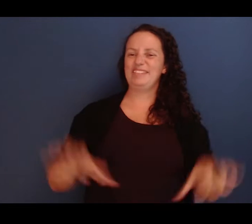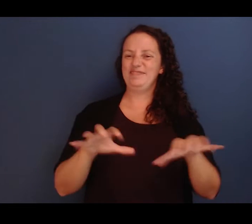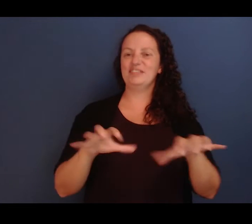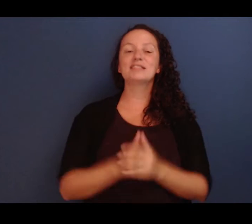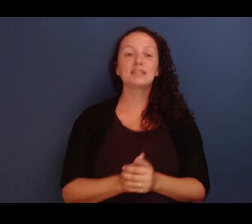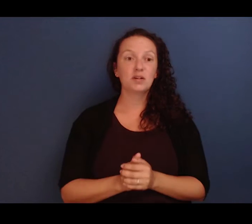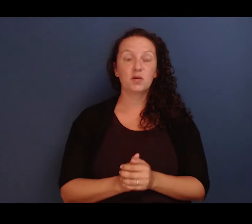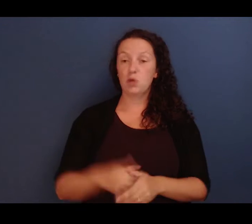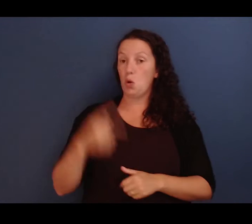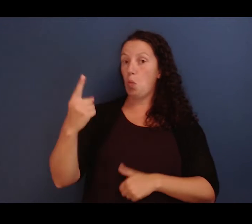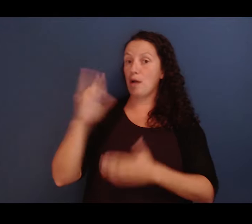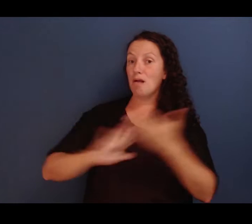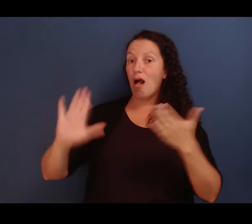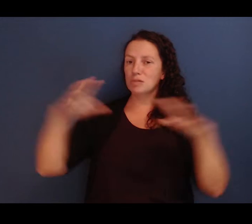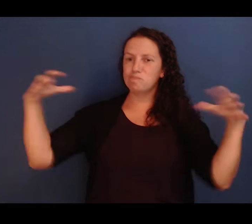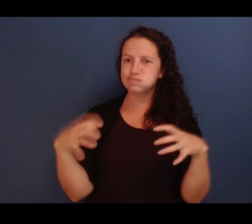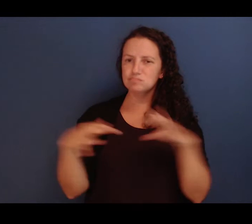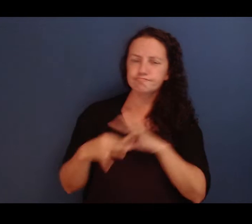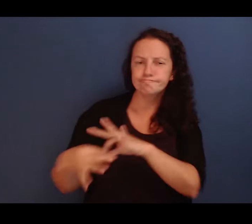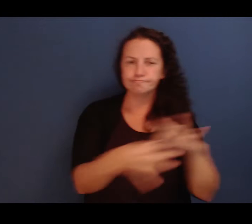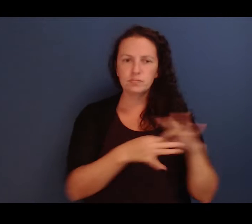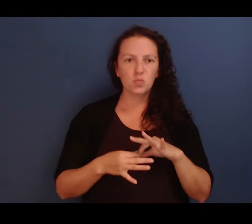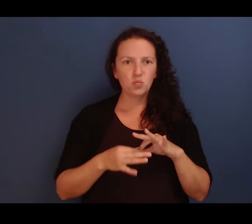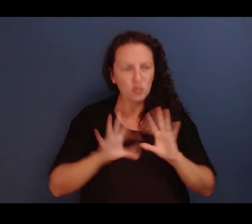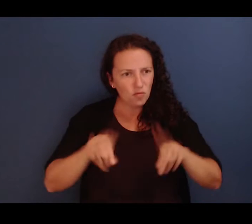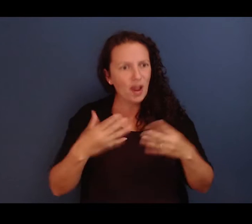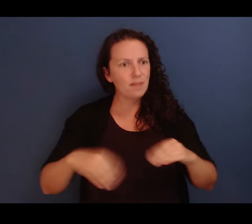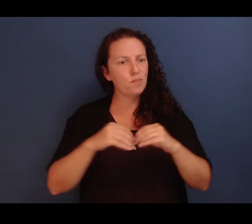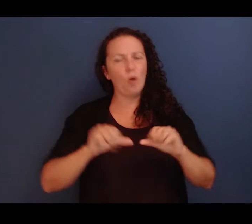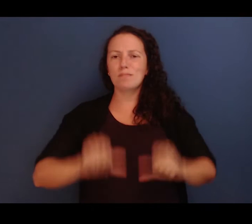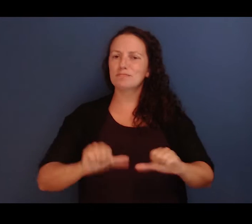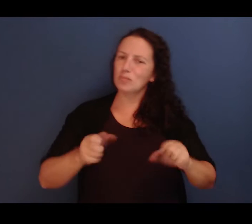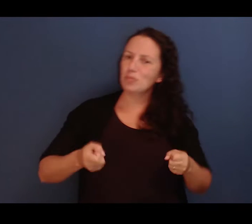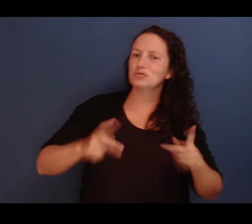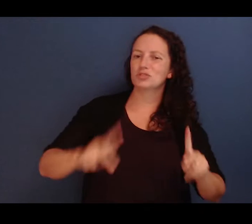When we come together as one college, we help create many possibilities for students. We’d